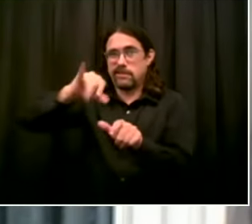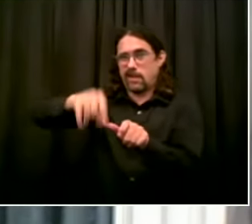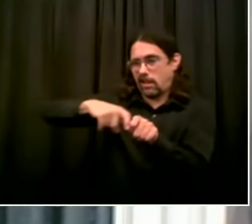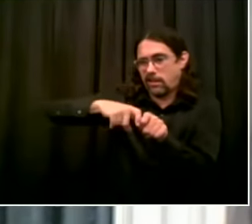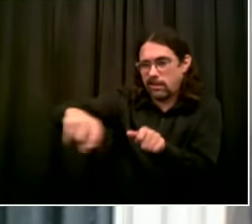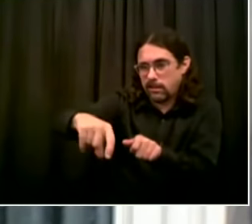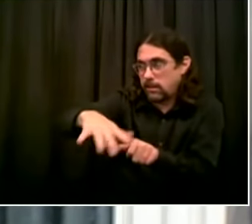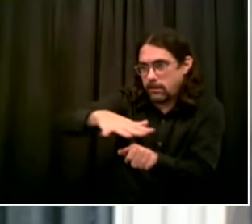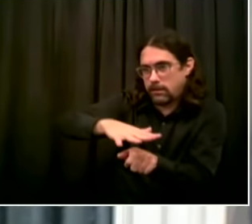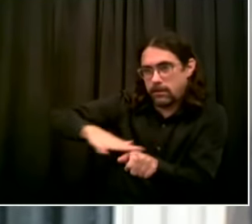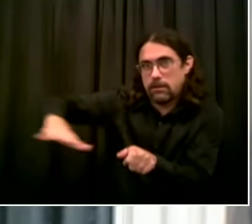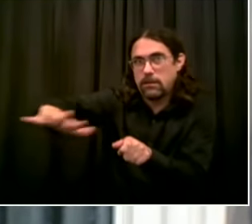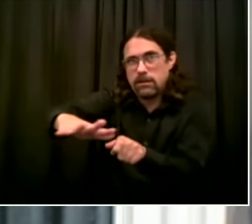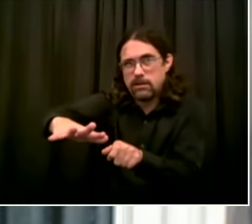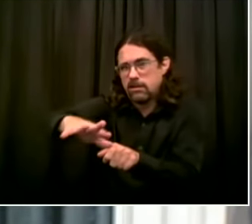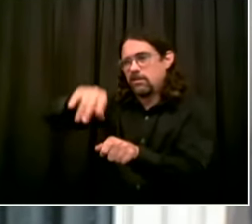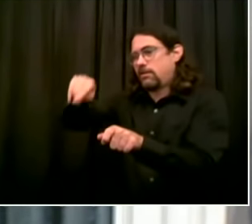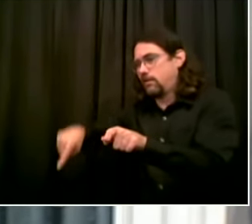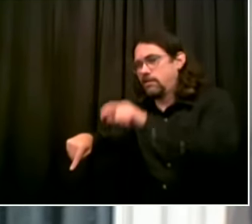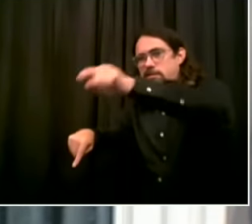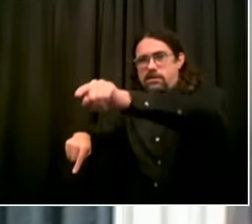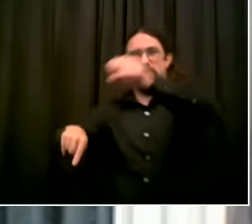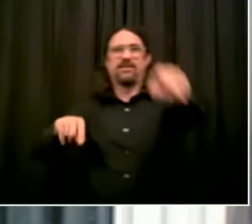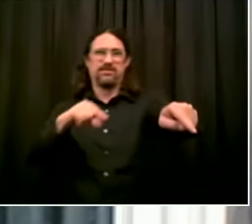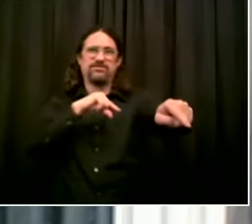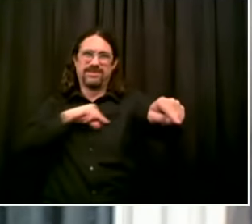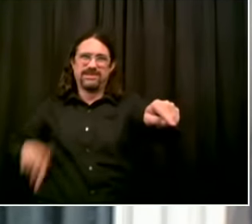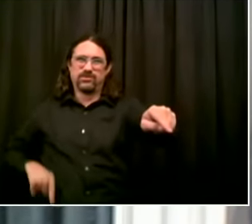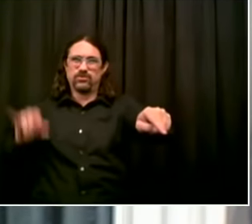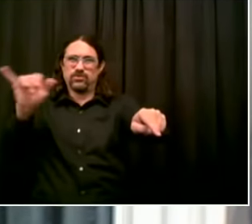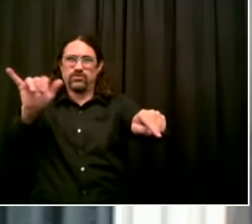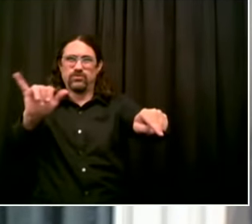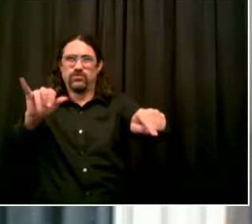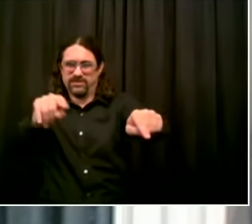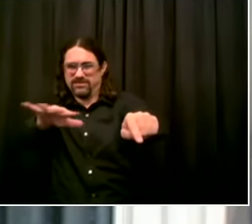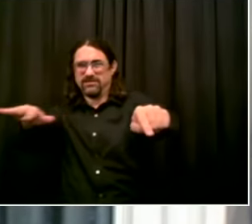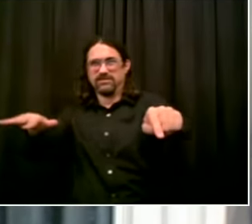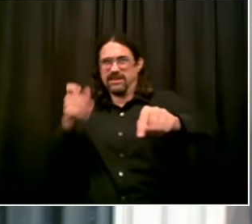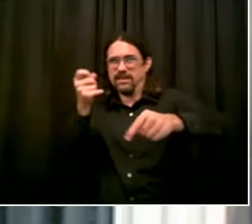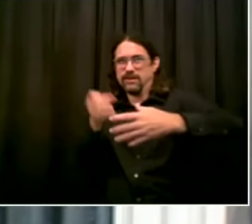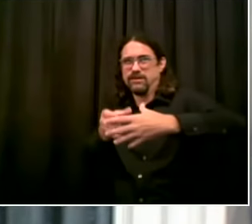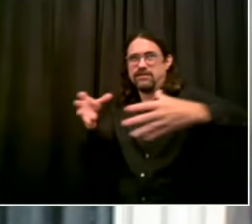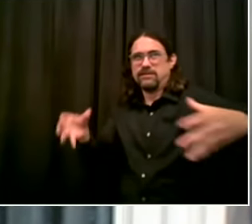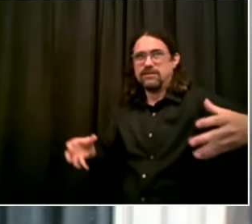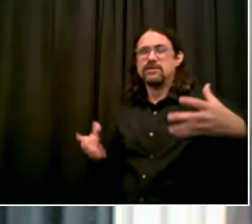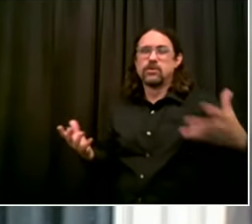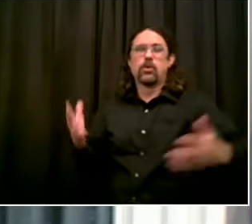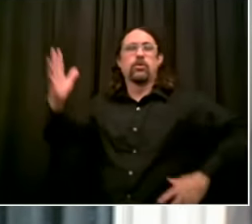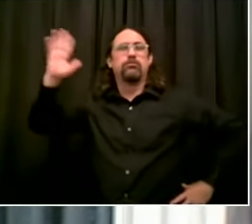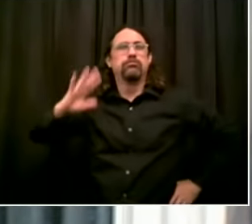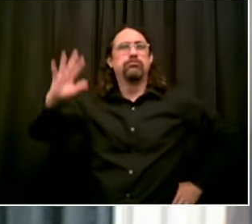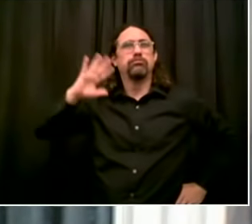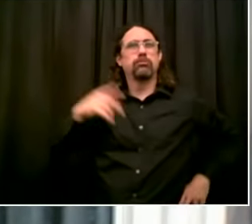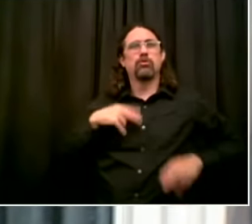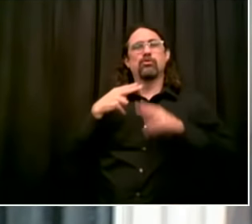WOULD YOU TELL